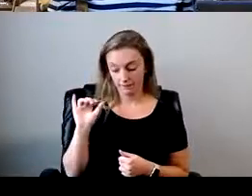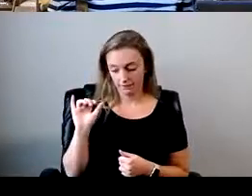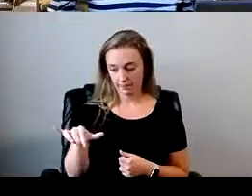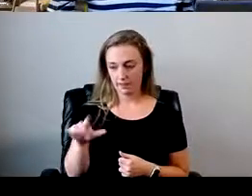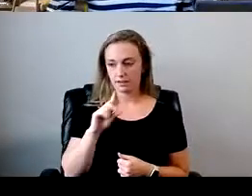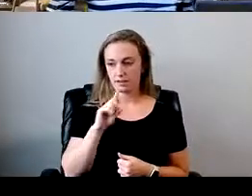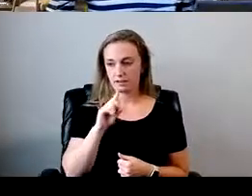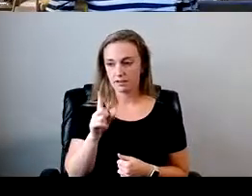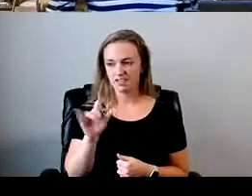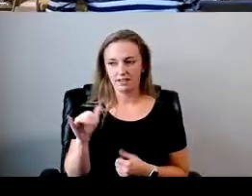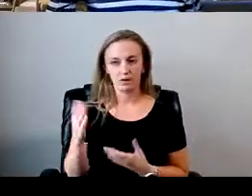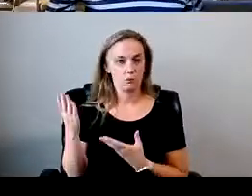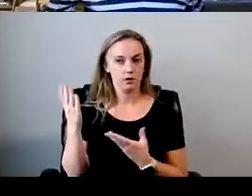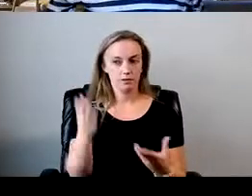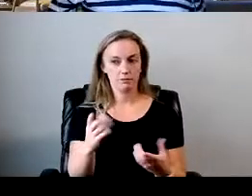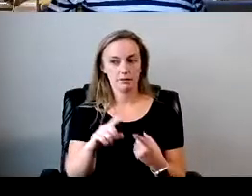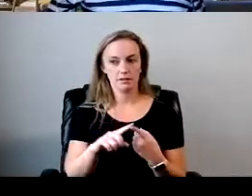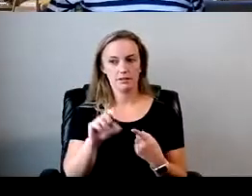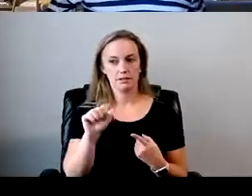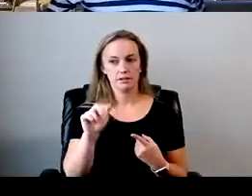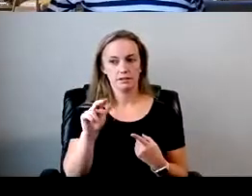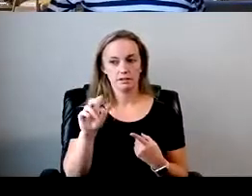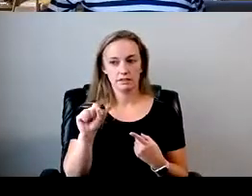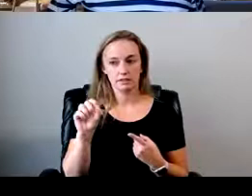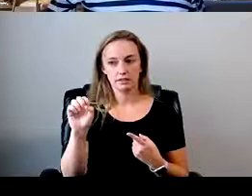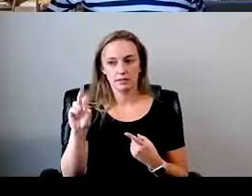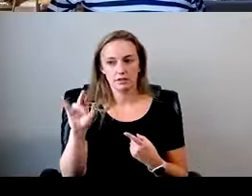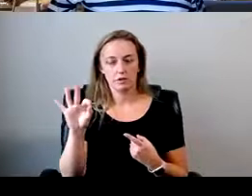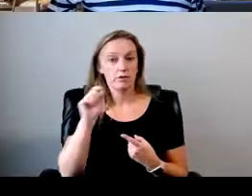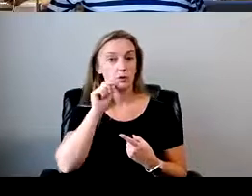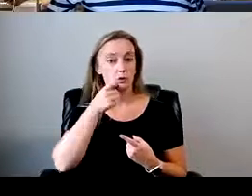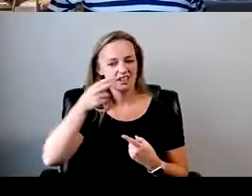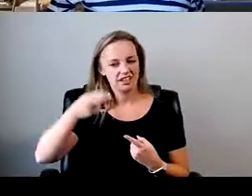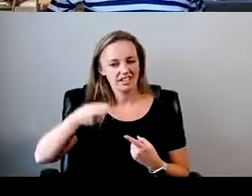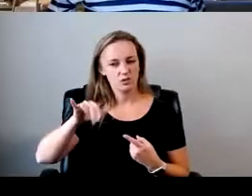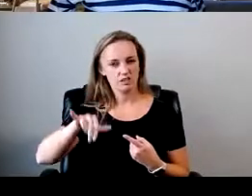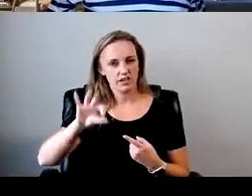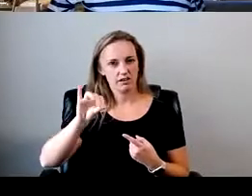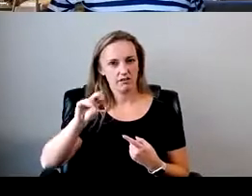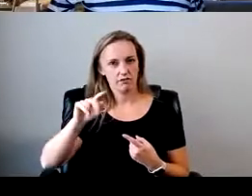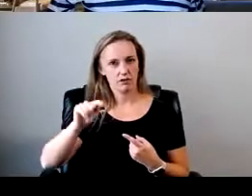And this recommends Sans Serif, it's kinda cool the history of Sans Serif dates back to when Romans used